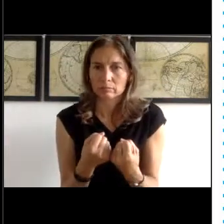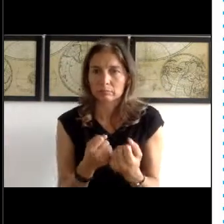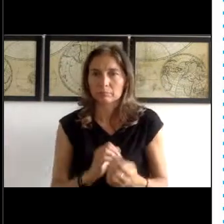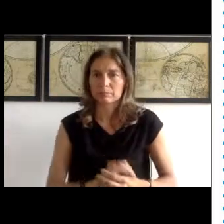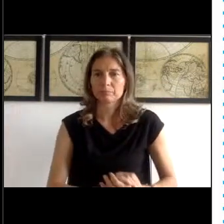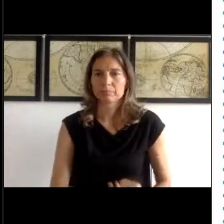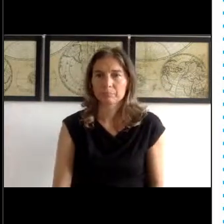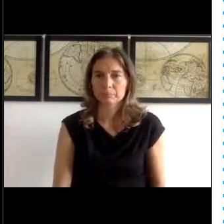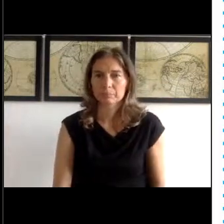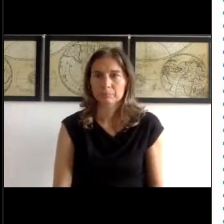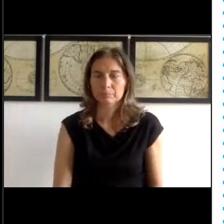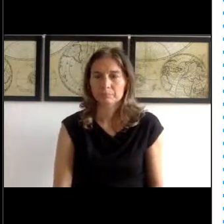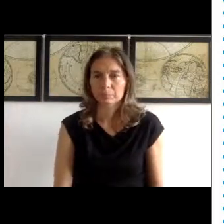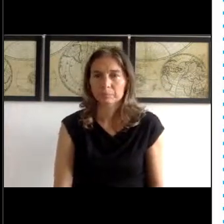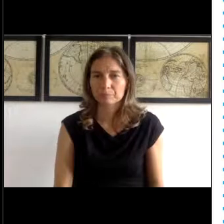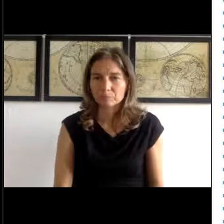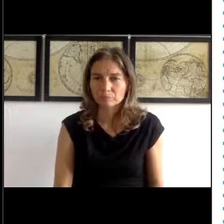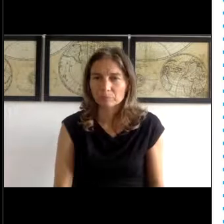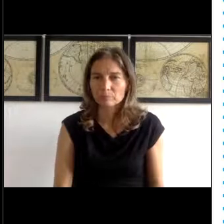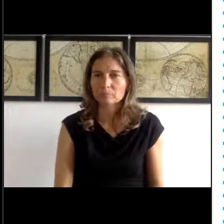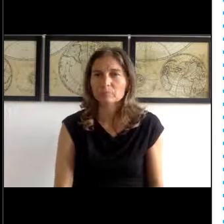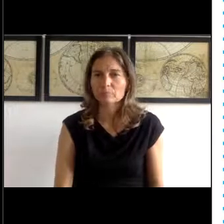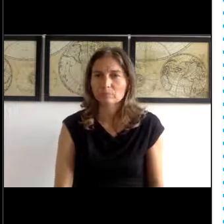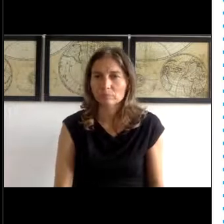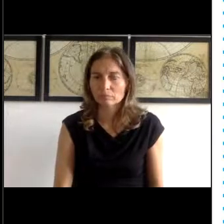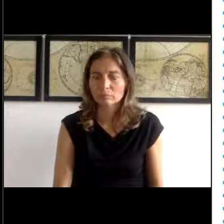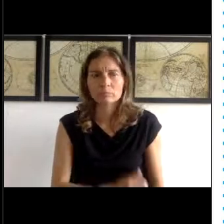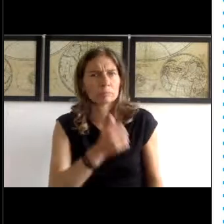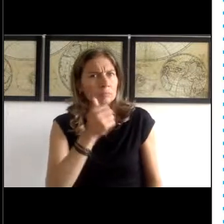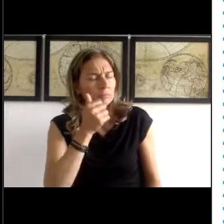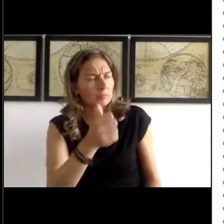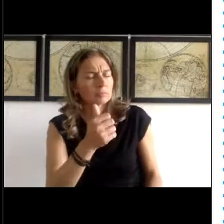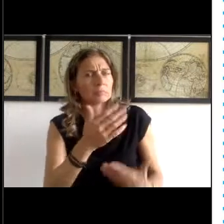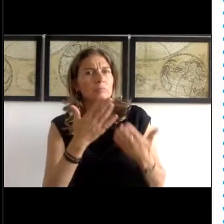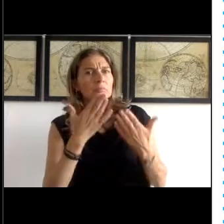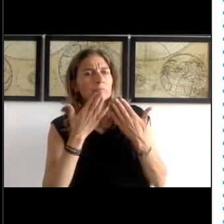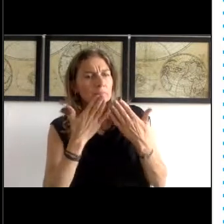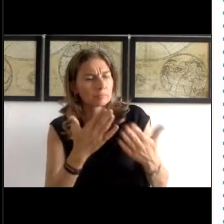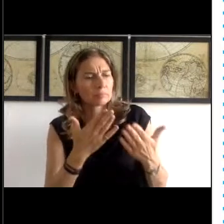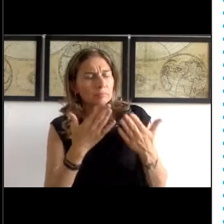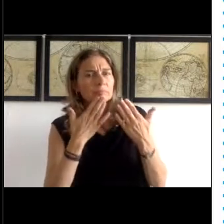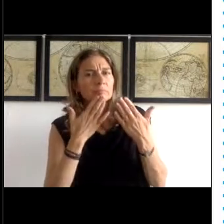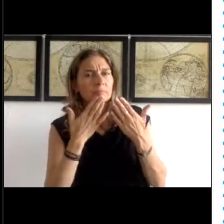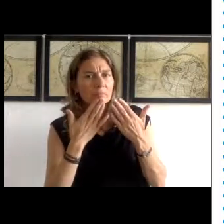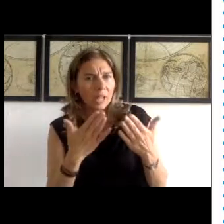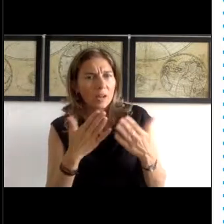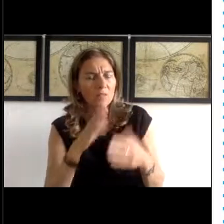I know, how the possible mechanisms are implemented